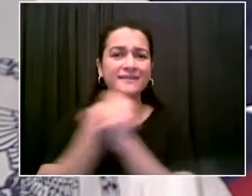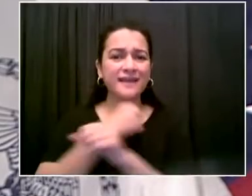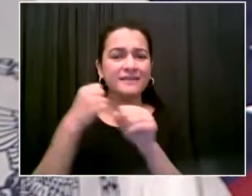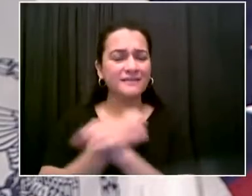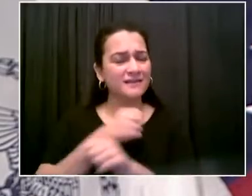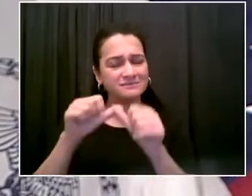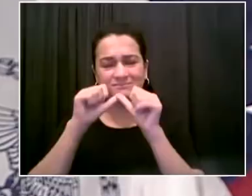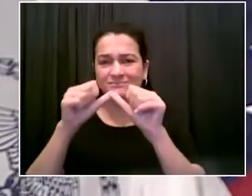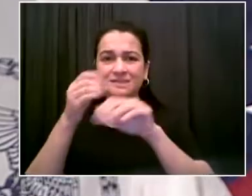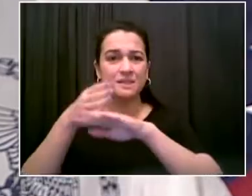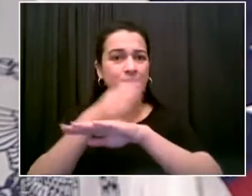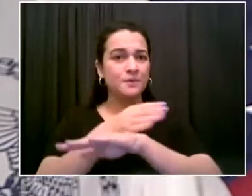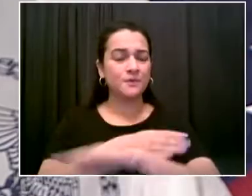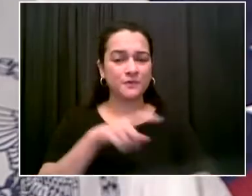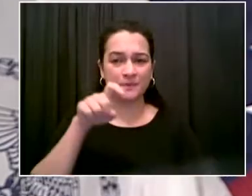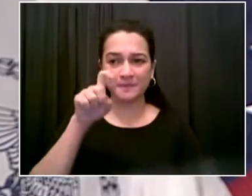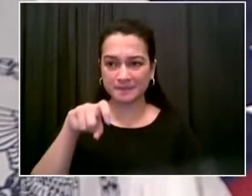IT MUST HAPPEN A NDTT HAIS FOR